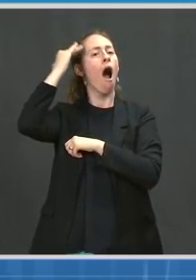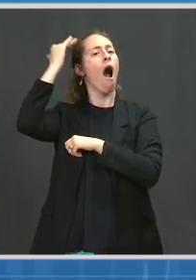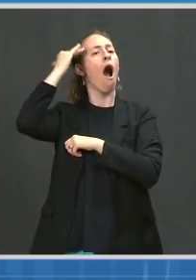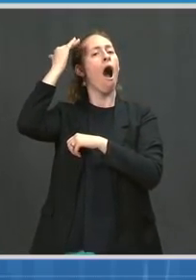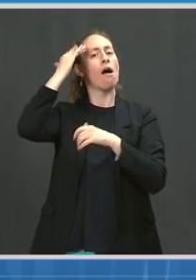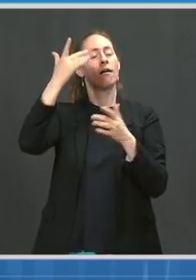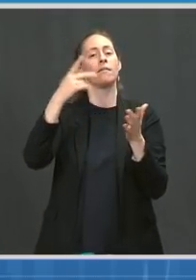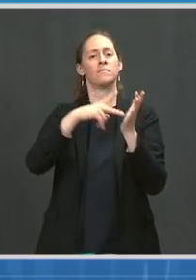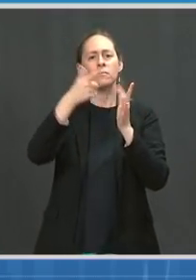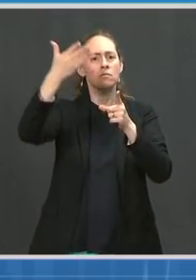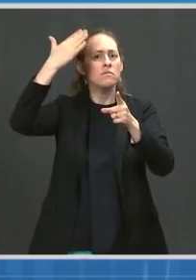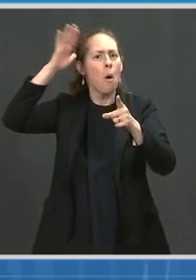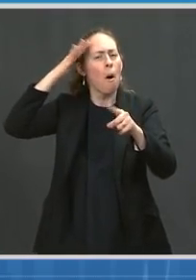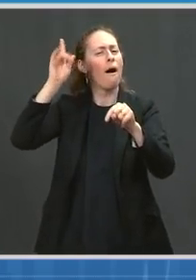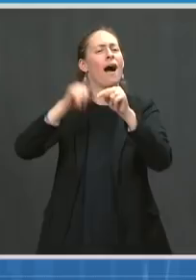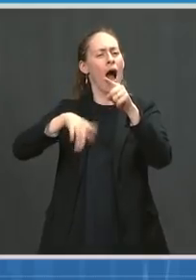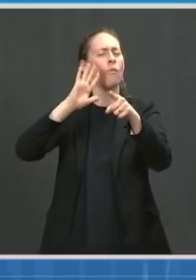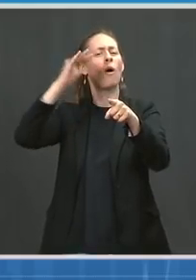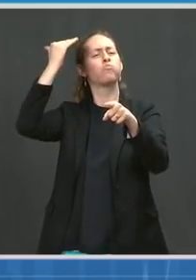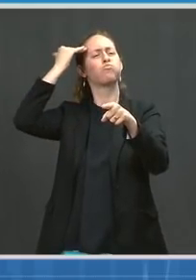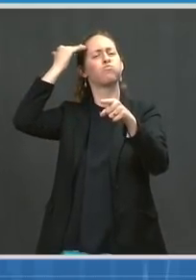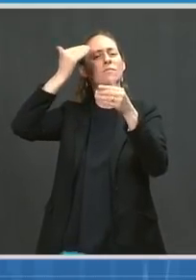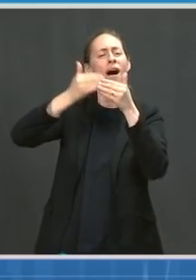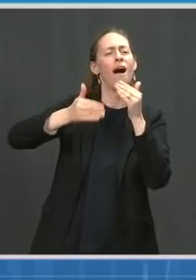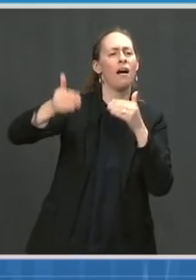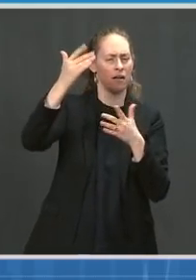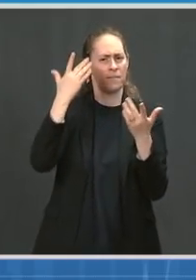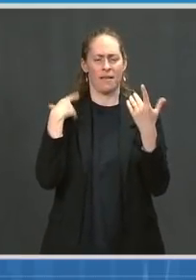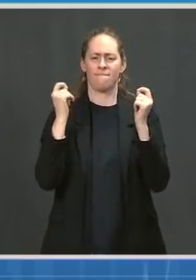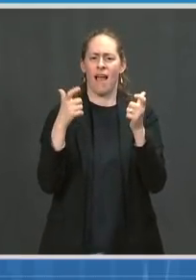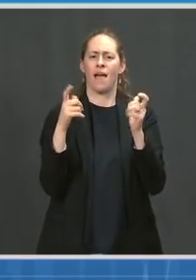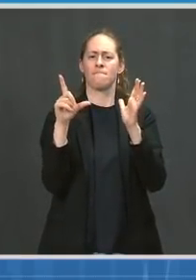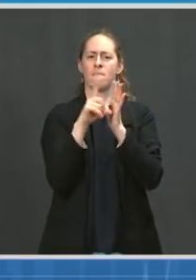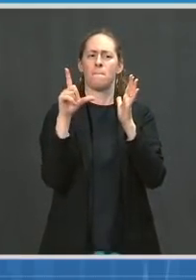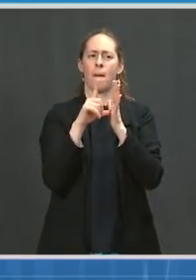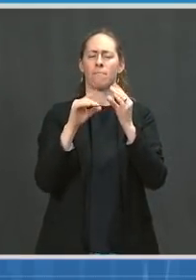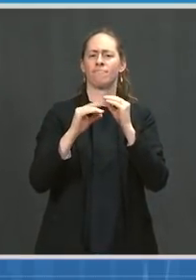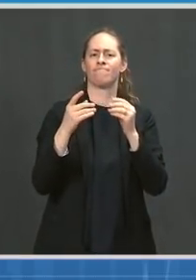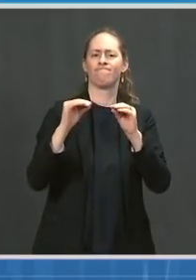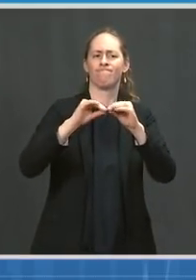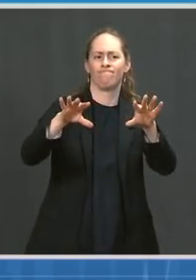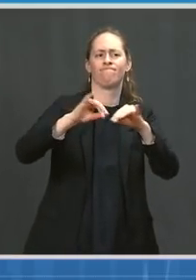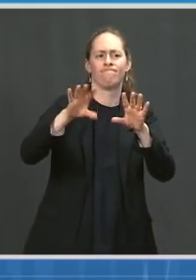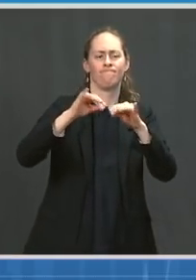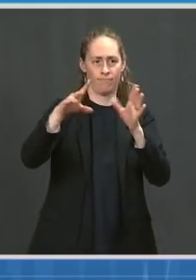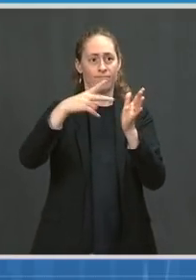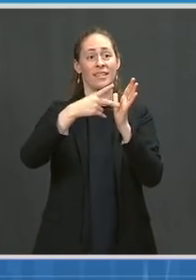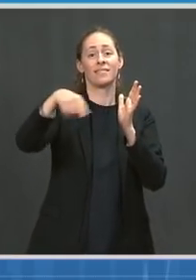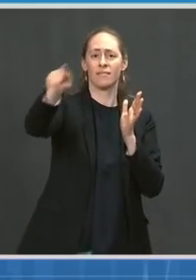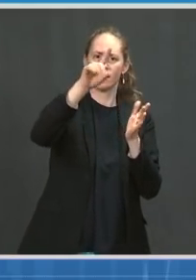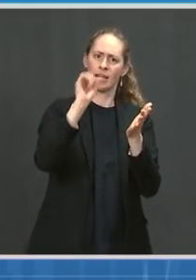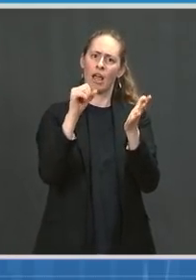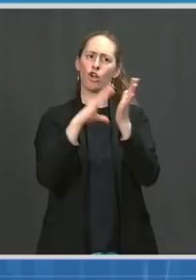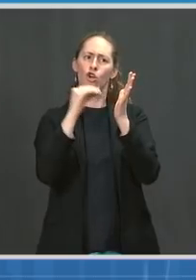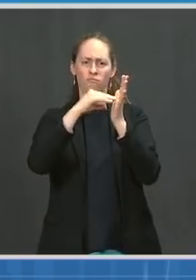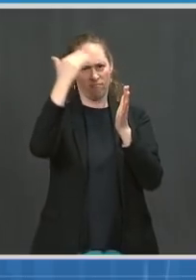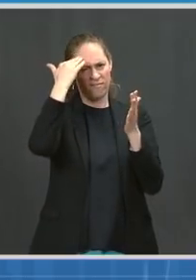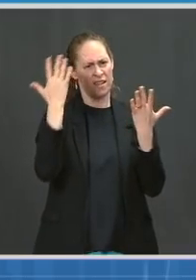and answers to their questions and the opportunity to learn more about the safety and the efficacy of the vaccines